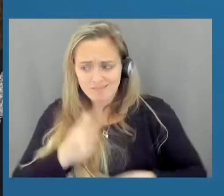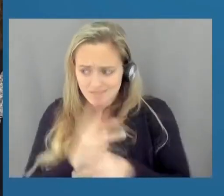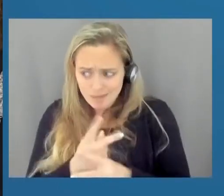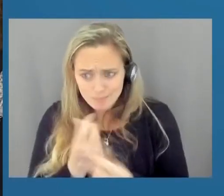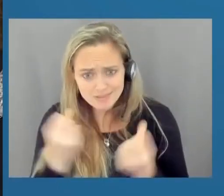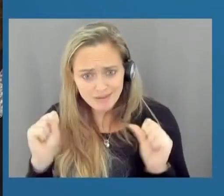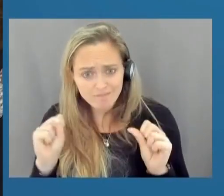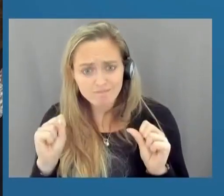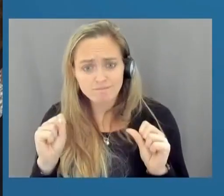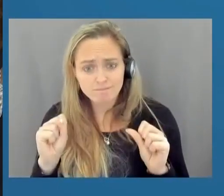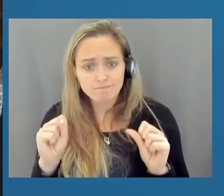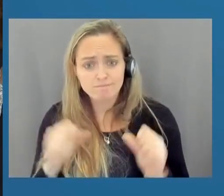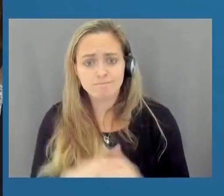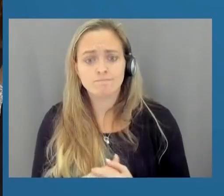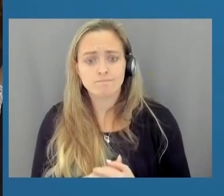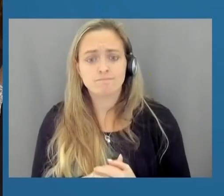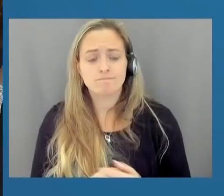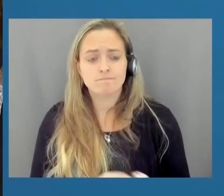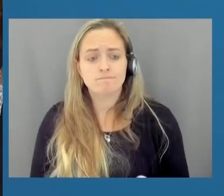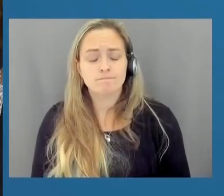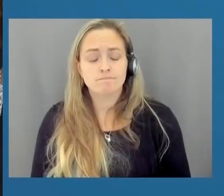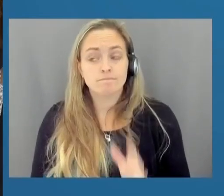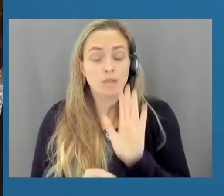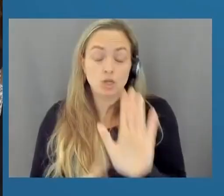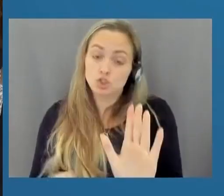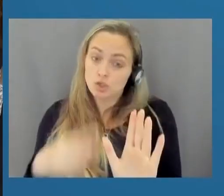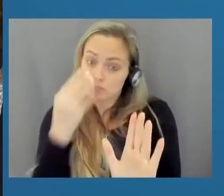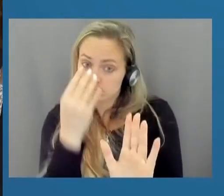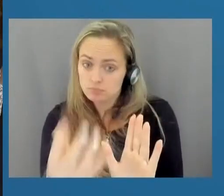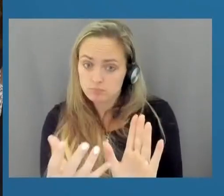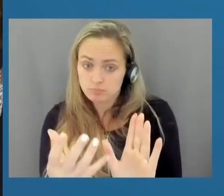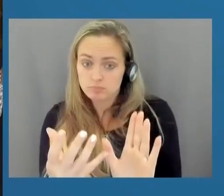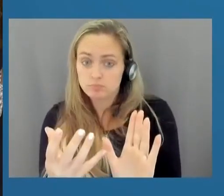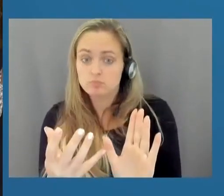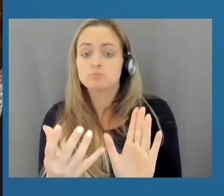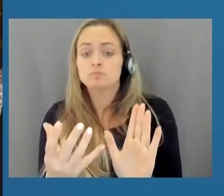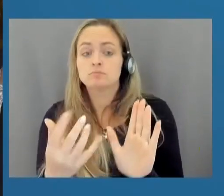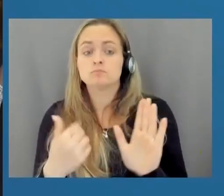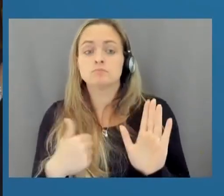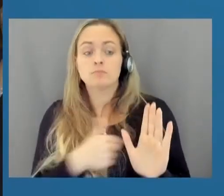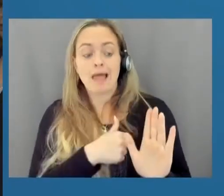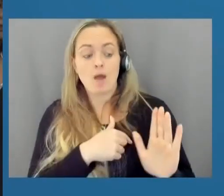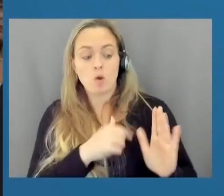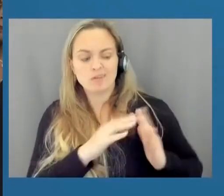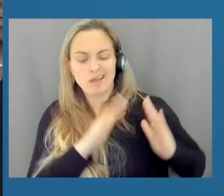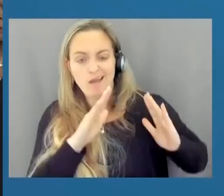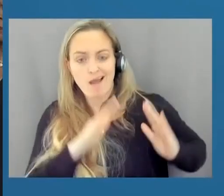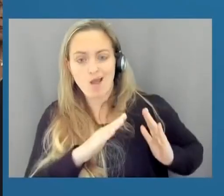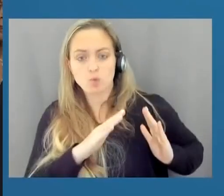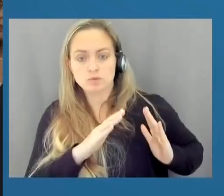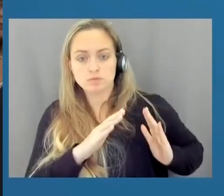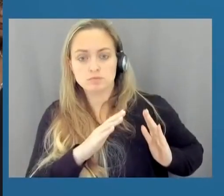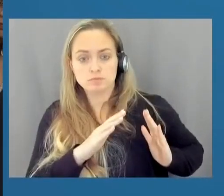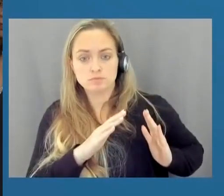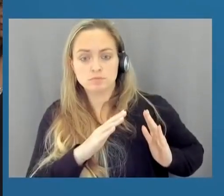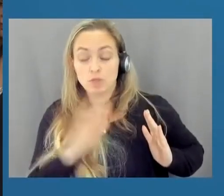and I, I should say that in our house, the Republicans to a man, oh wait,